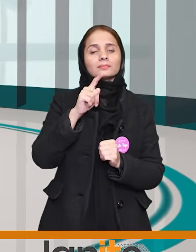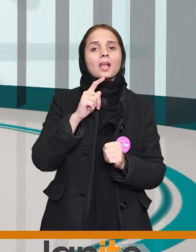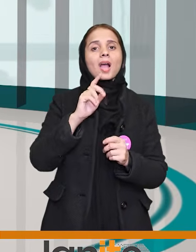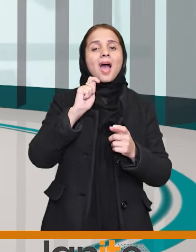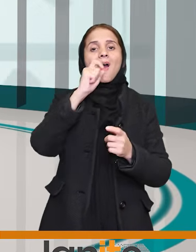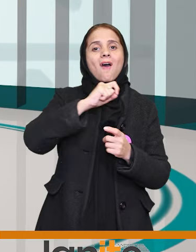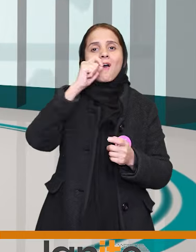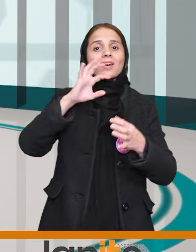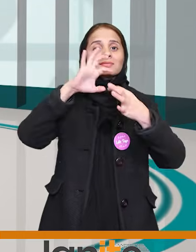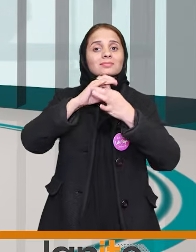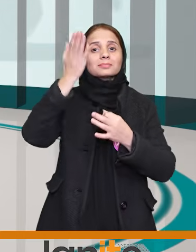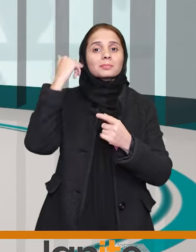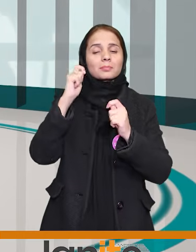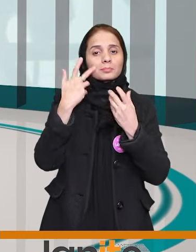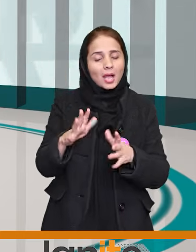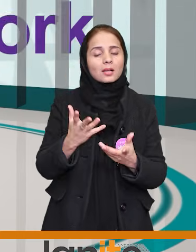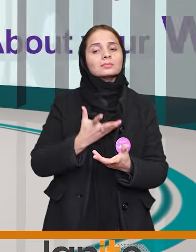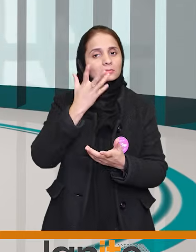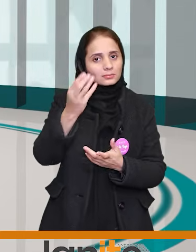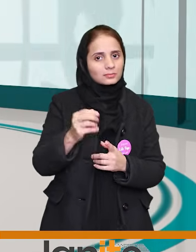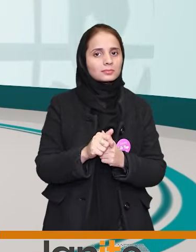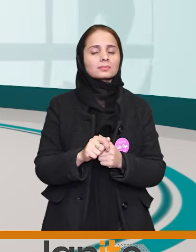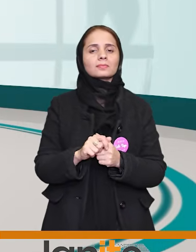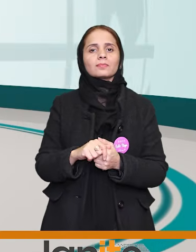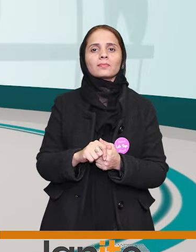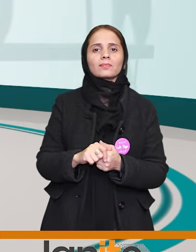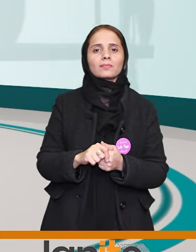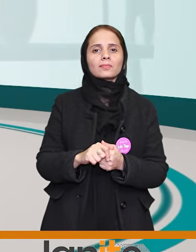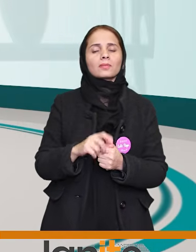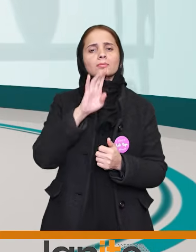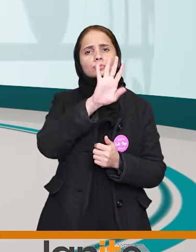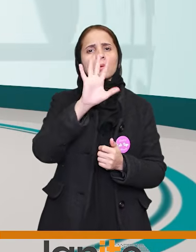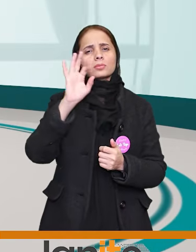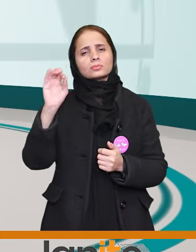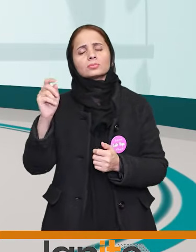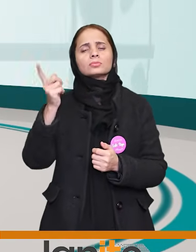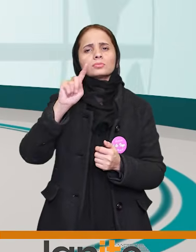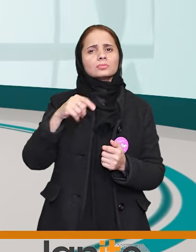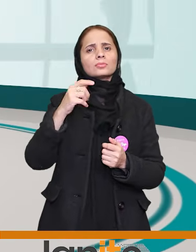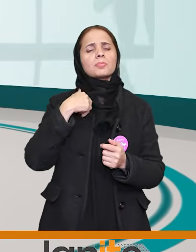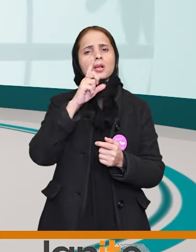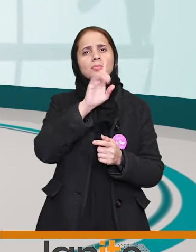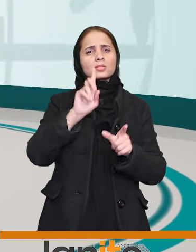I am blessed enough to have worked with 500 fortune companies in 15 years in different capacities.